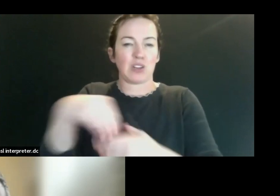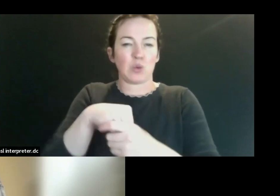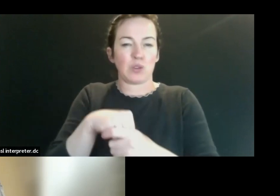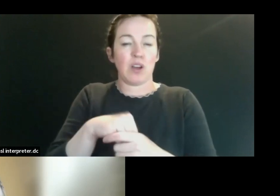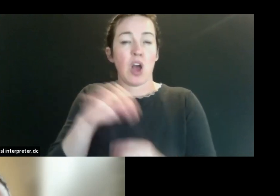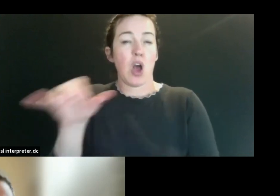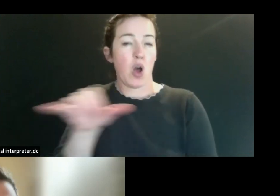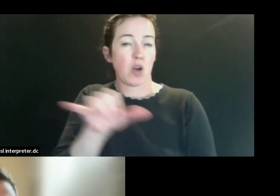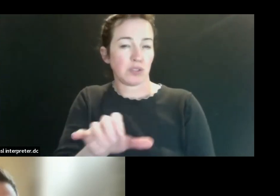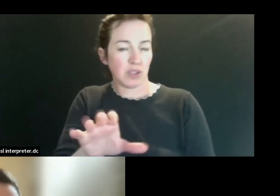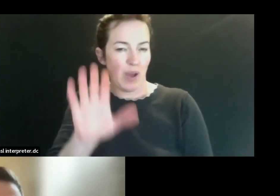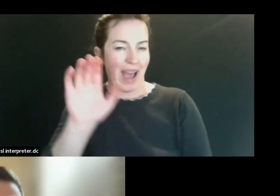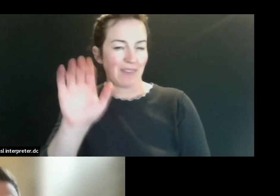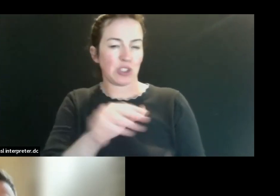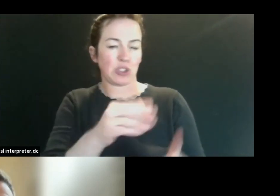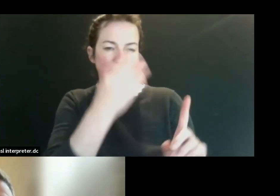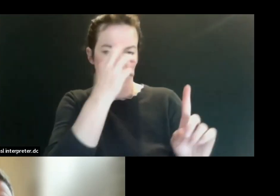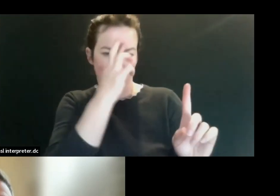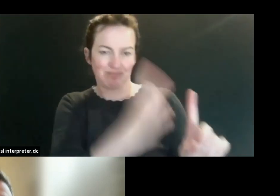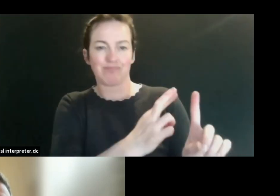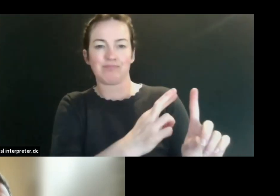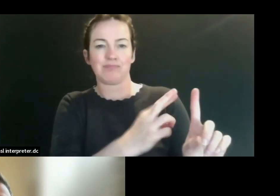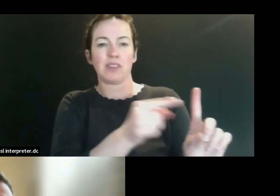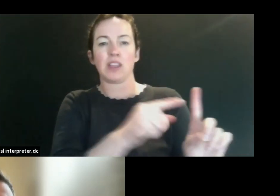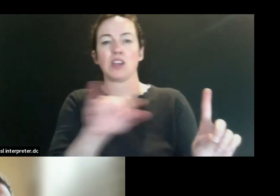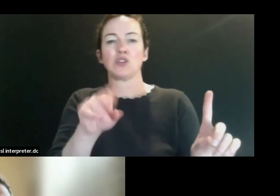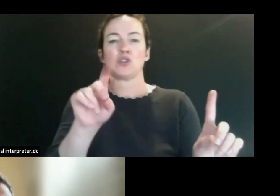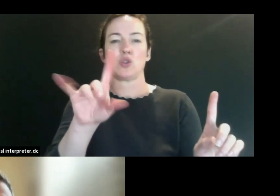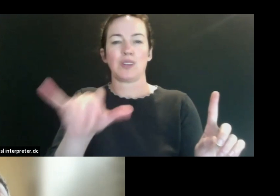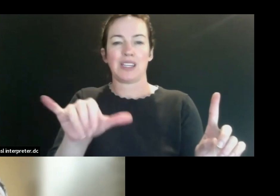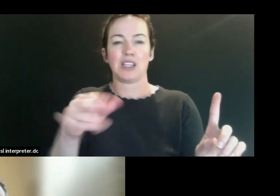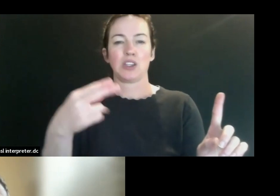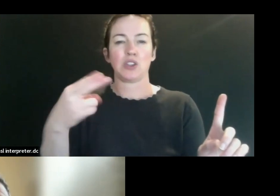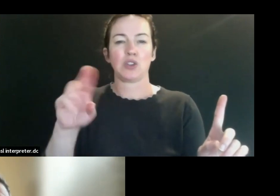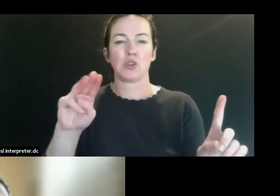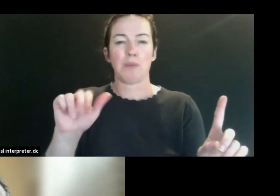Judy Heumann, who passed away recently, because a lot of the things that help me design kind